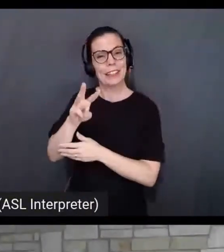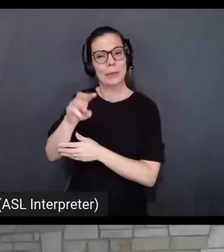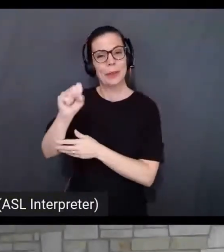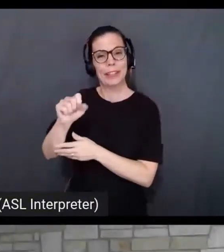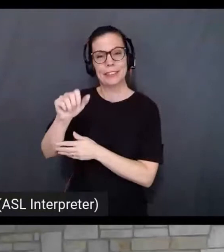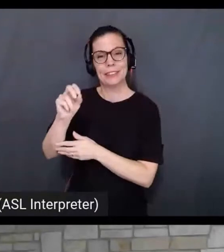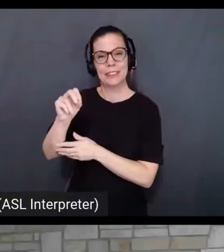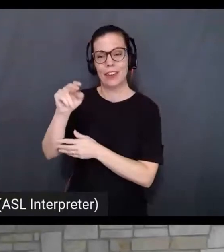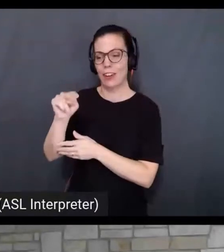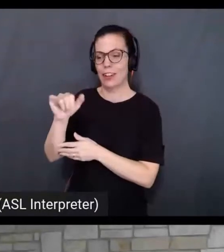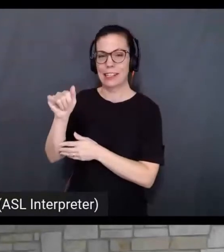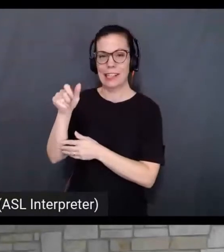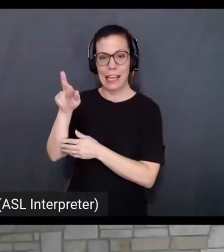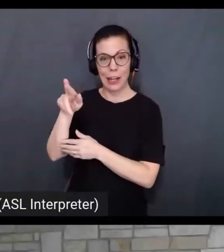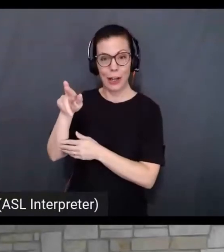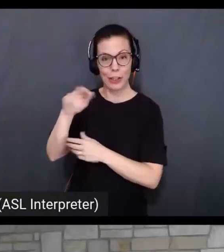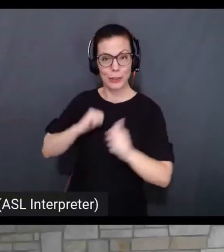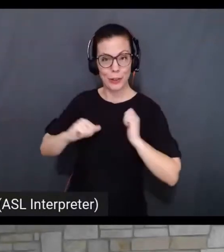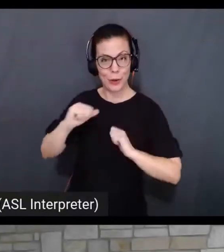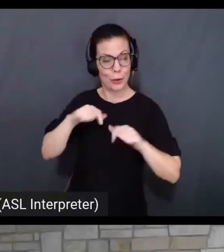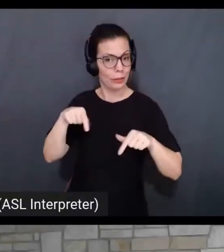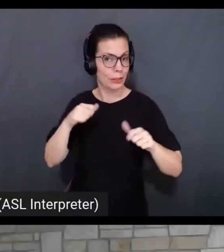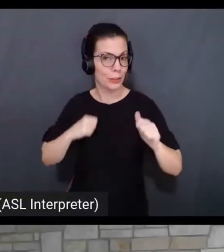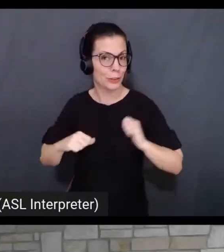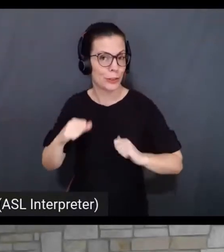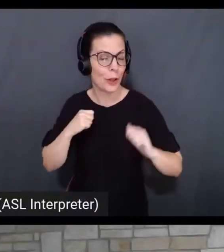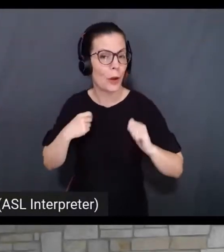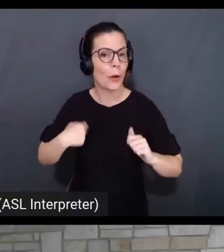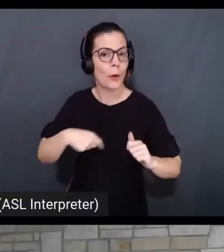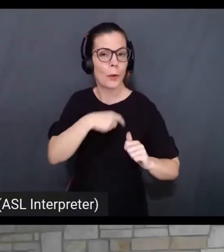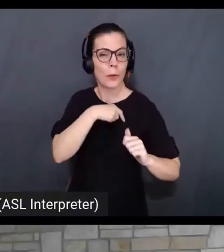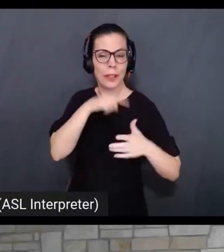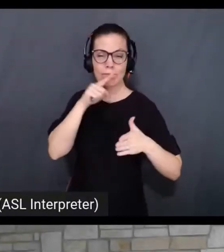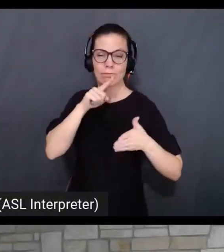This is the show where we dive deep with service teams